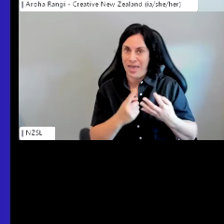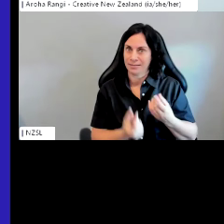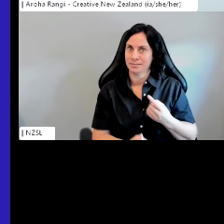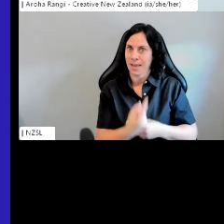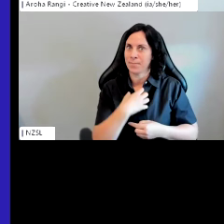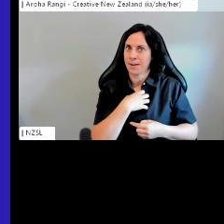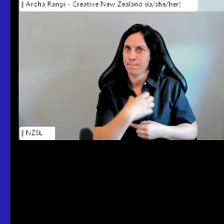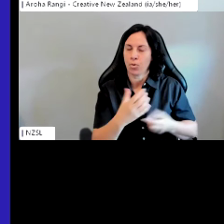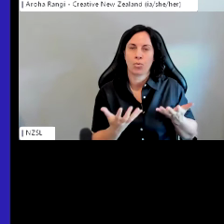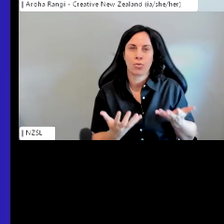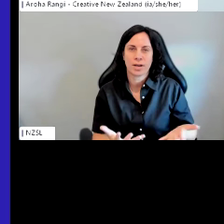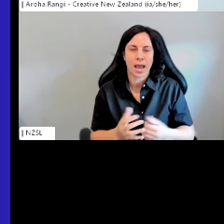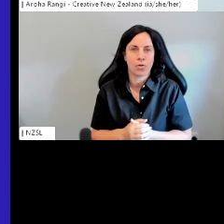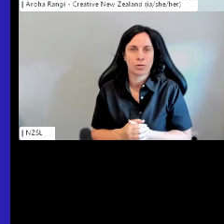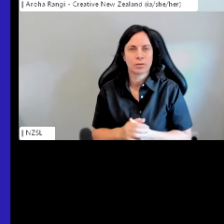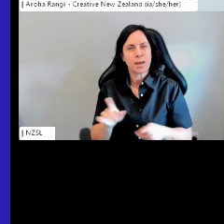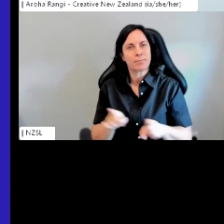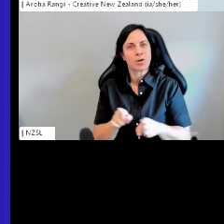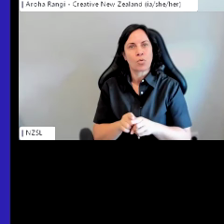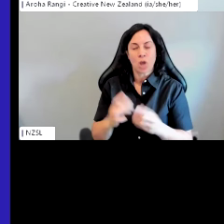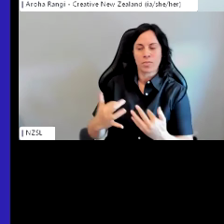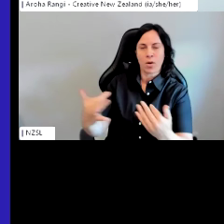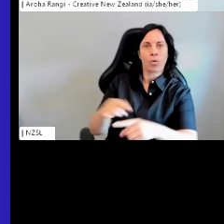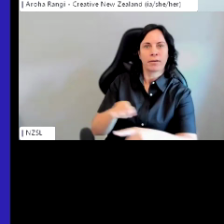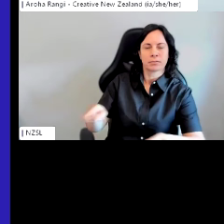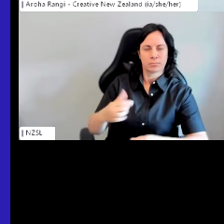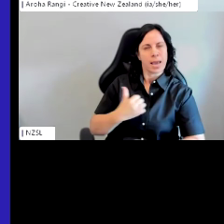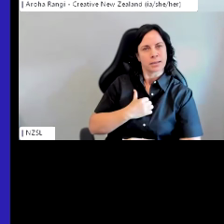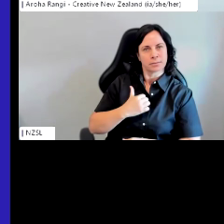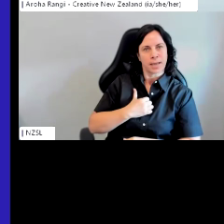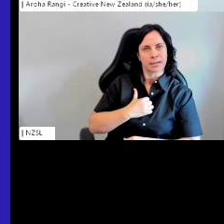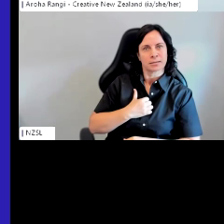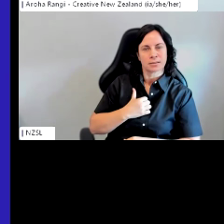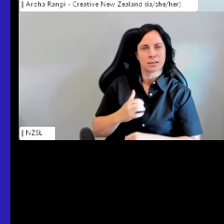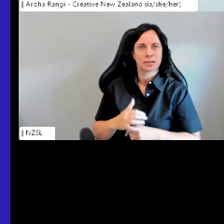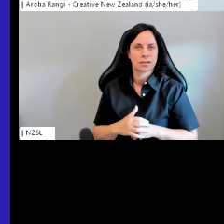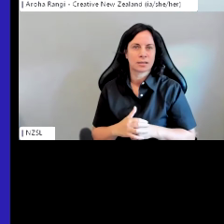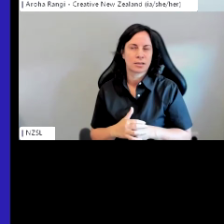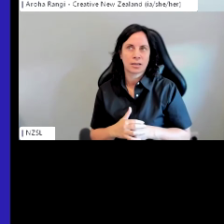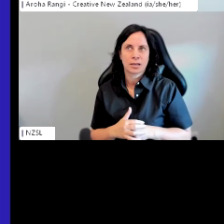and and I think people kind of expect it now. I think people expect to have to put their email